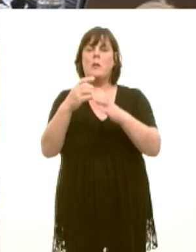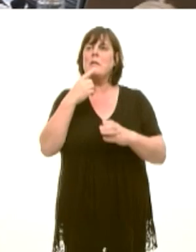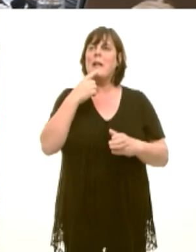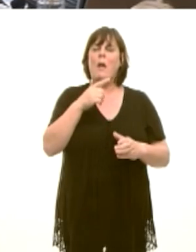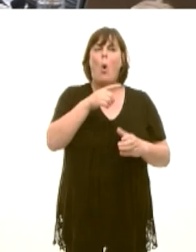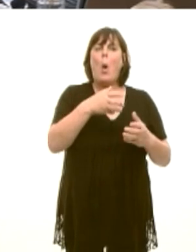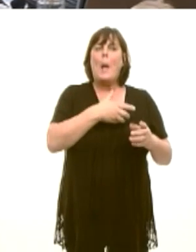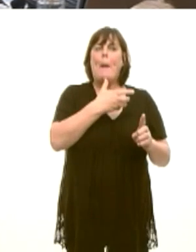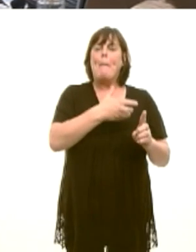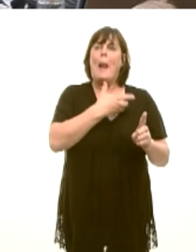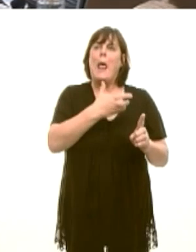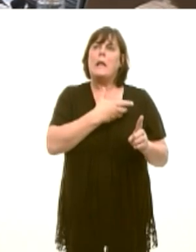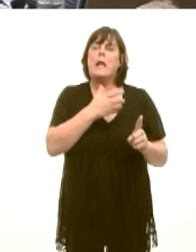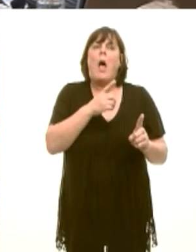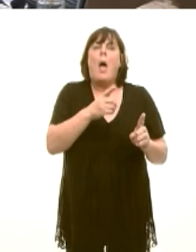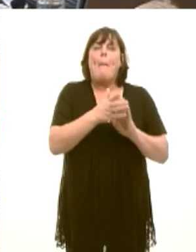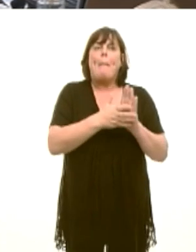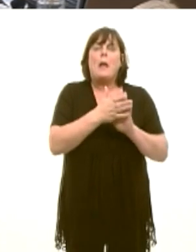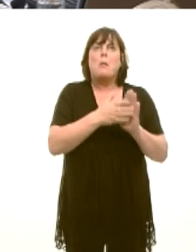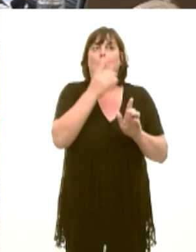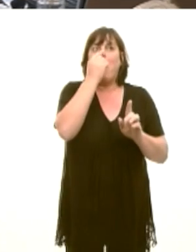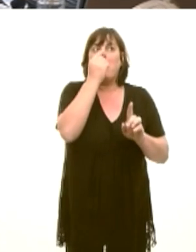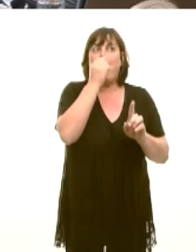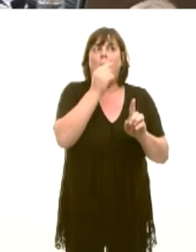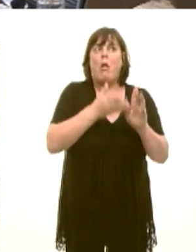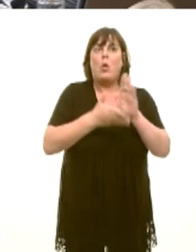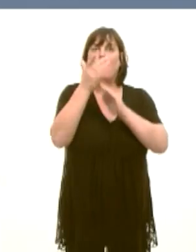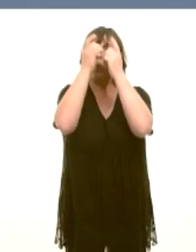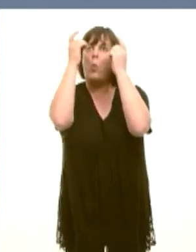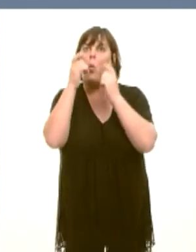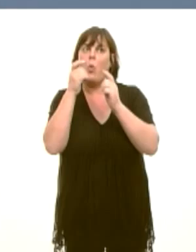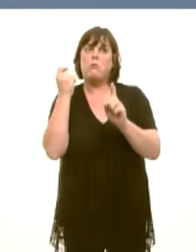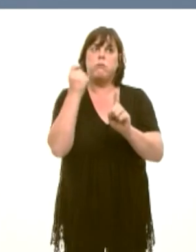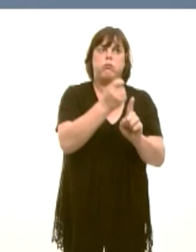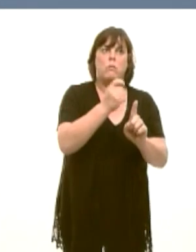must be treated as if it were a precursor to legal action, which is not actually what